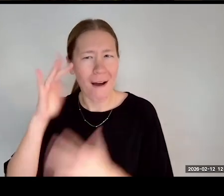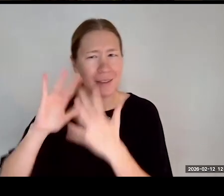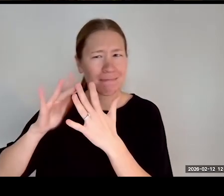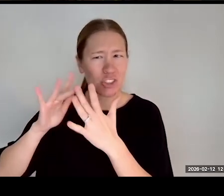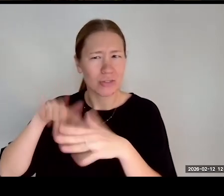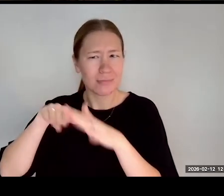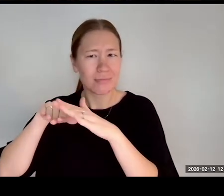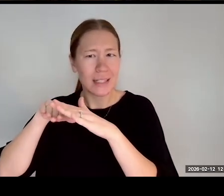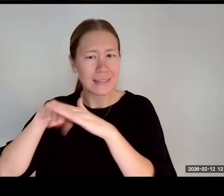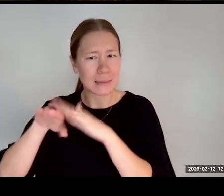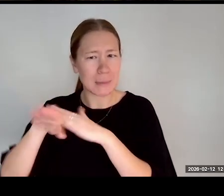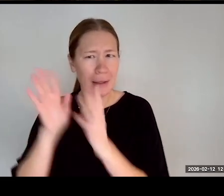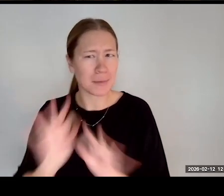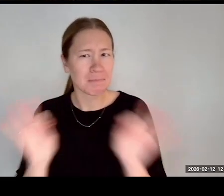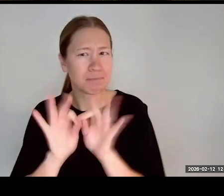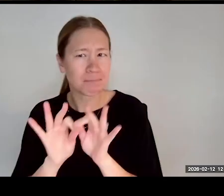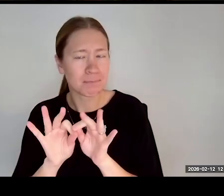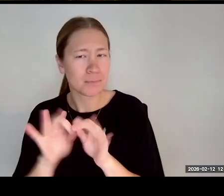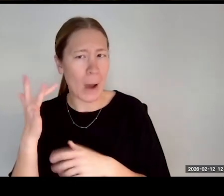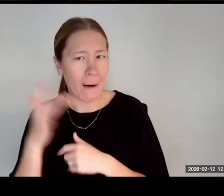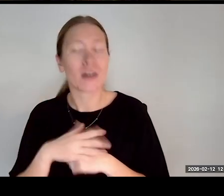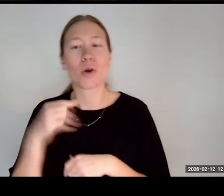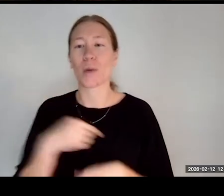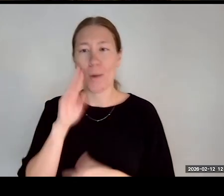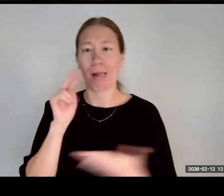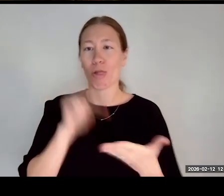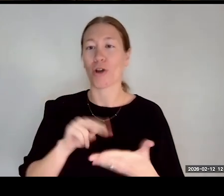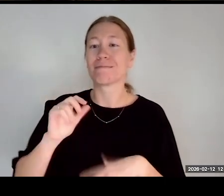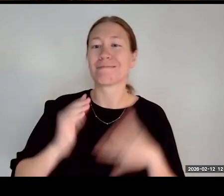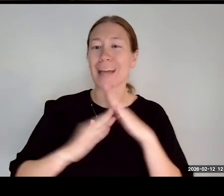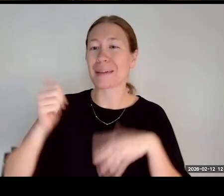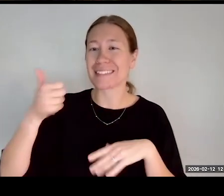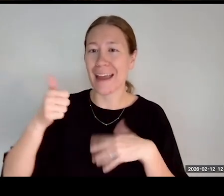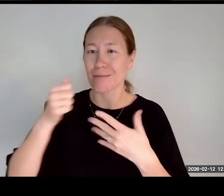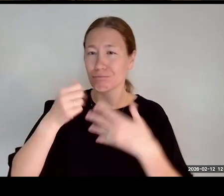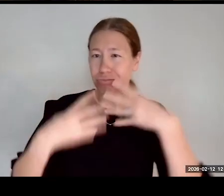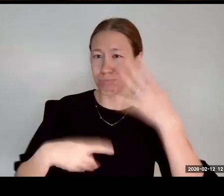and then we'll be looking at the top 10 elements required for accessibility in Word documents.